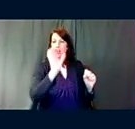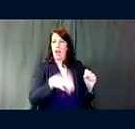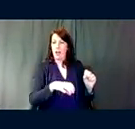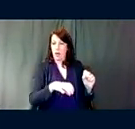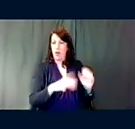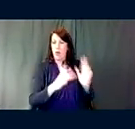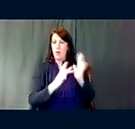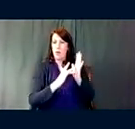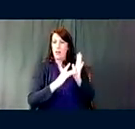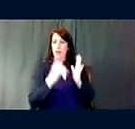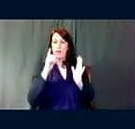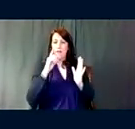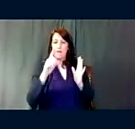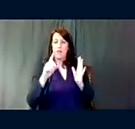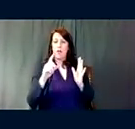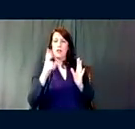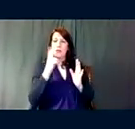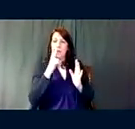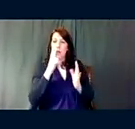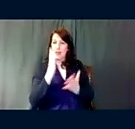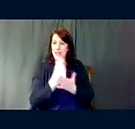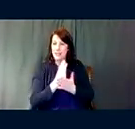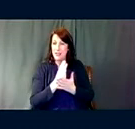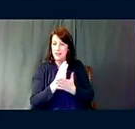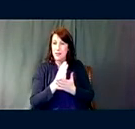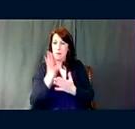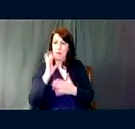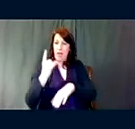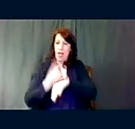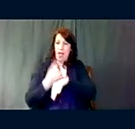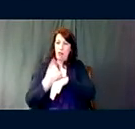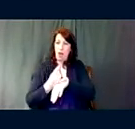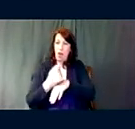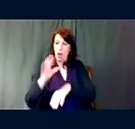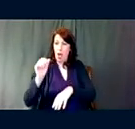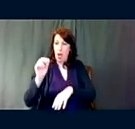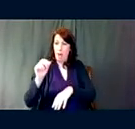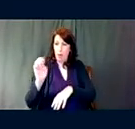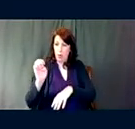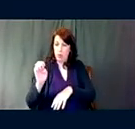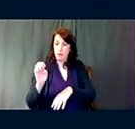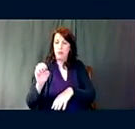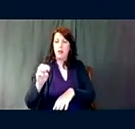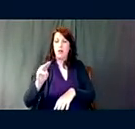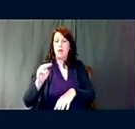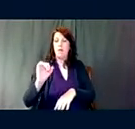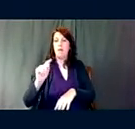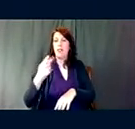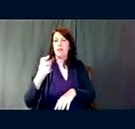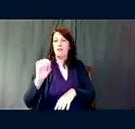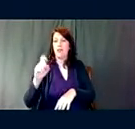WHERE WE LOOKED AT NALTREXONE, A DRUG FOR SMOKING CESSATION, USED TO BE FOR ALCOHOL ABUSE BUT NOW